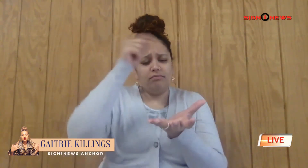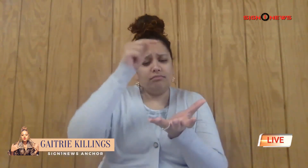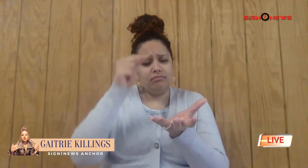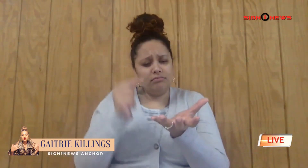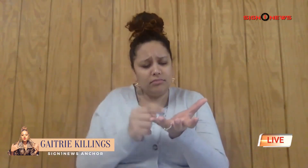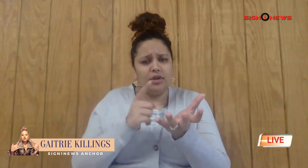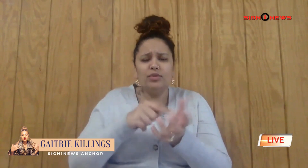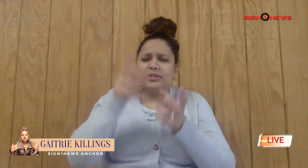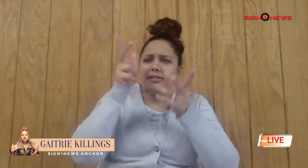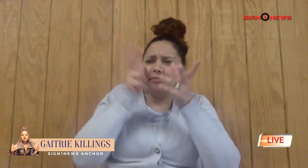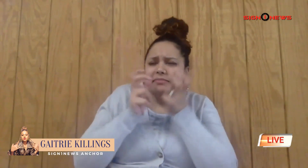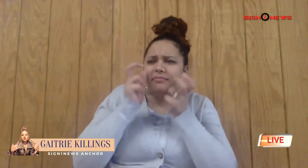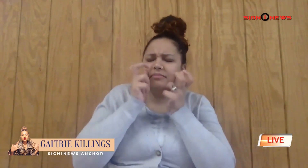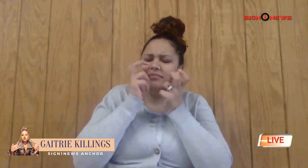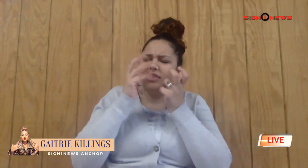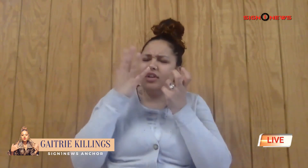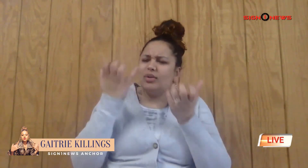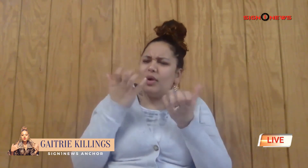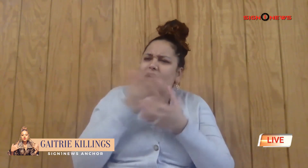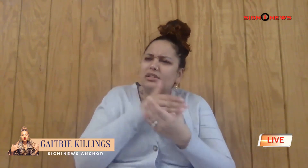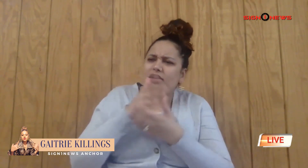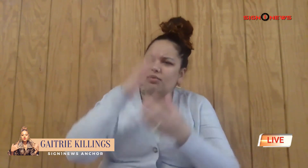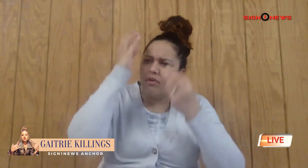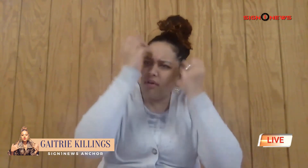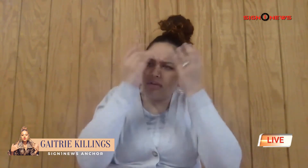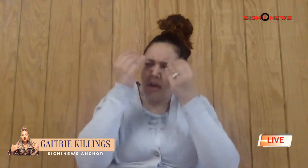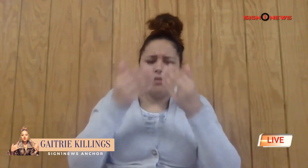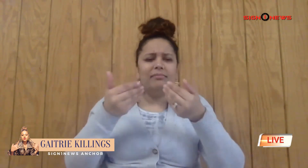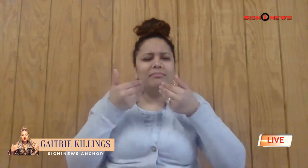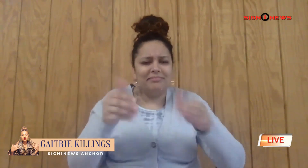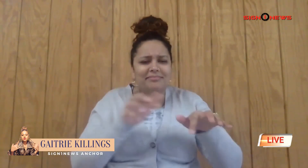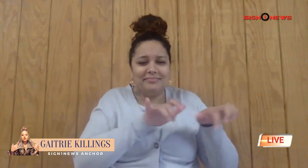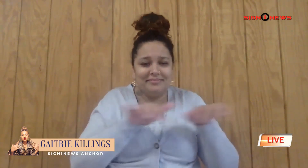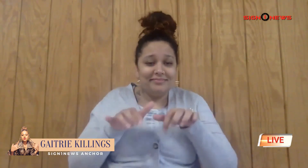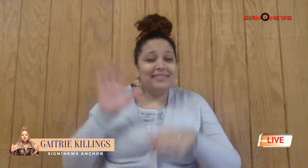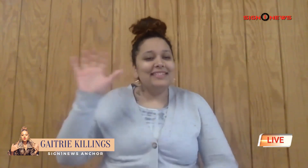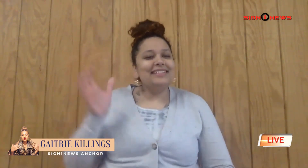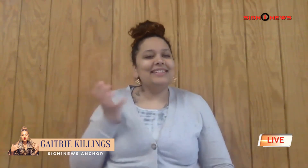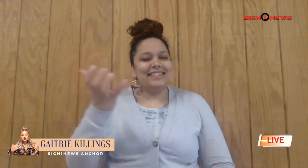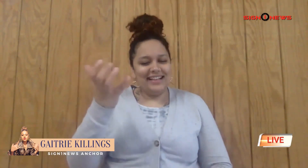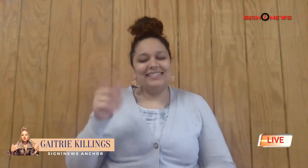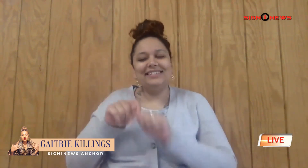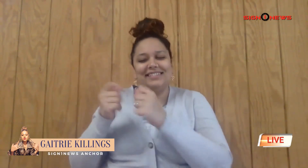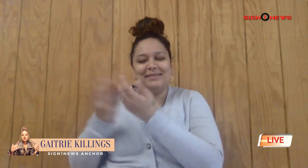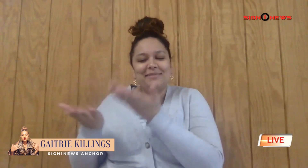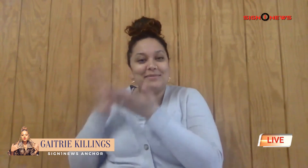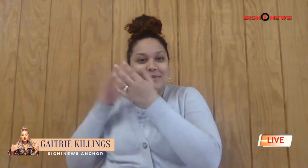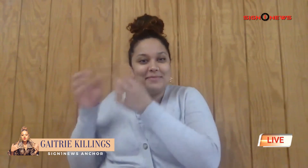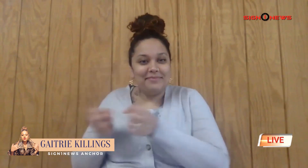making headlines today if you post an interesting comment about this update we may add it at